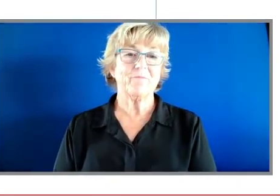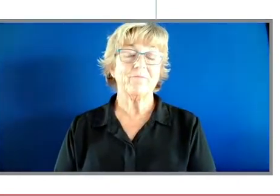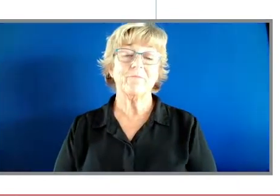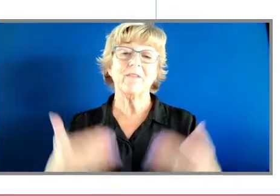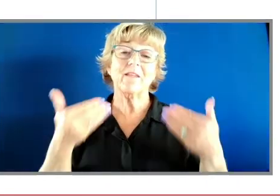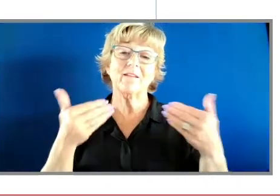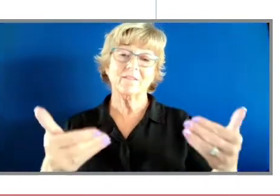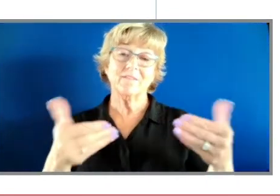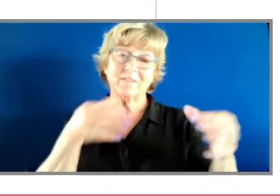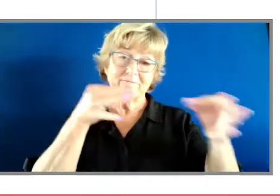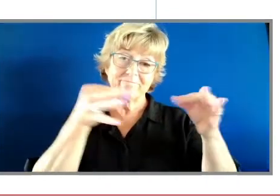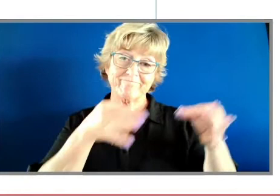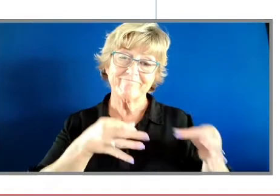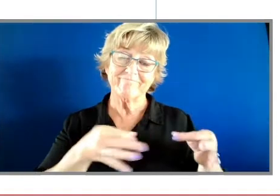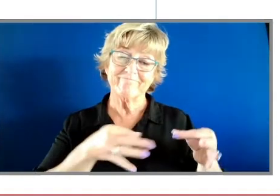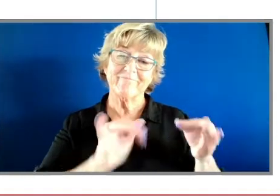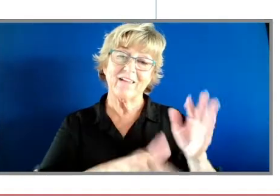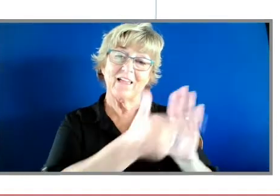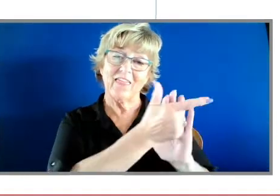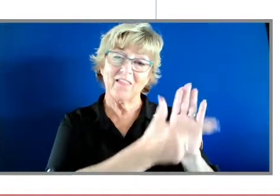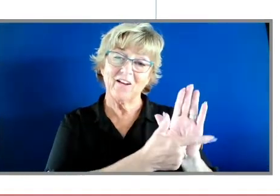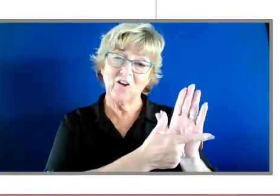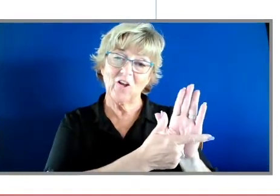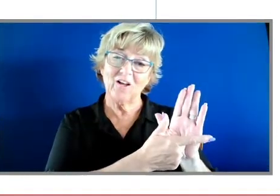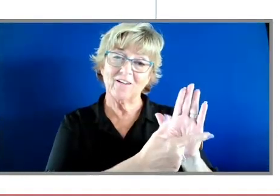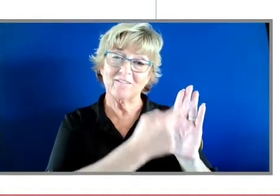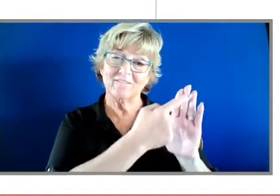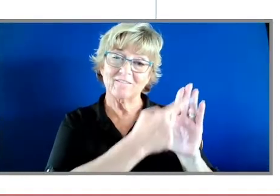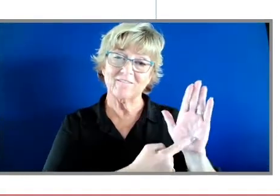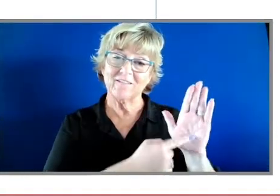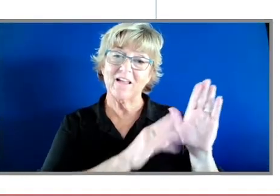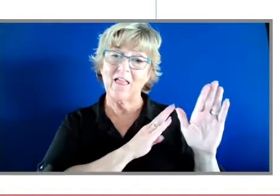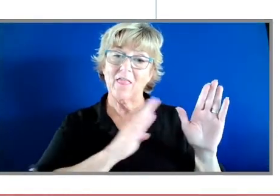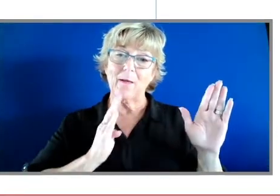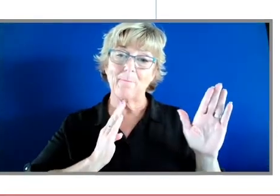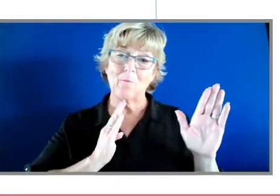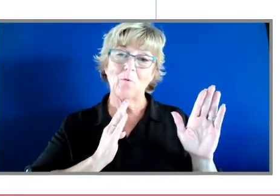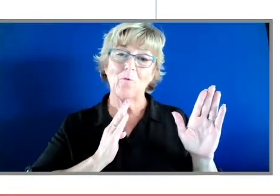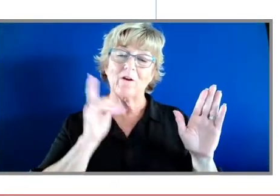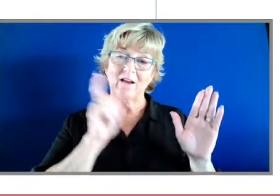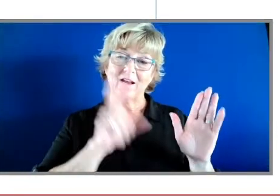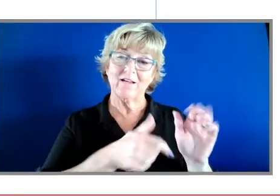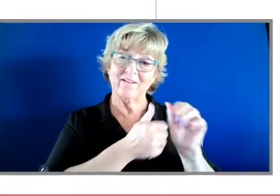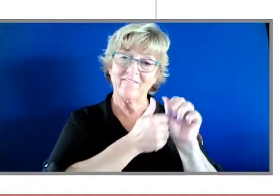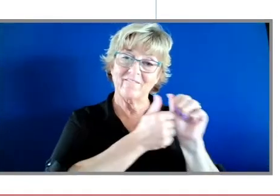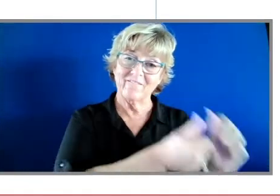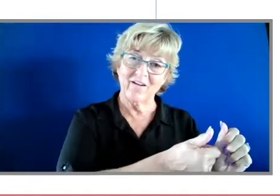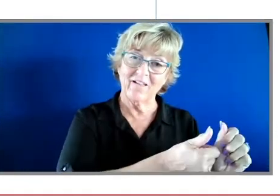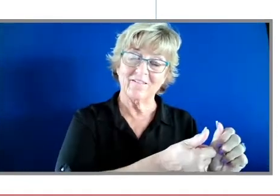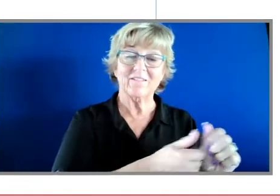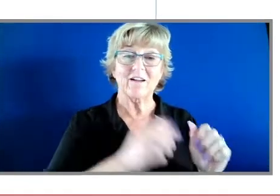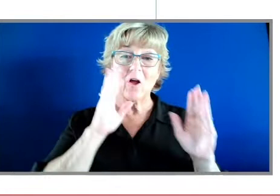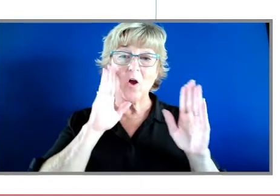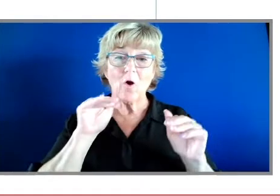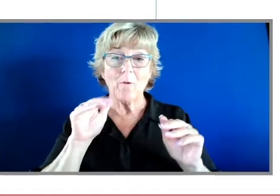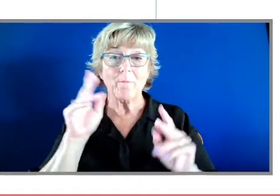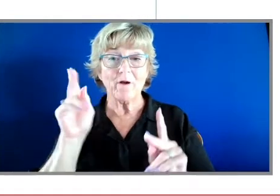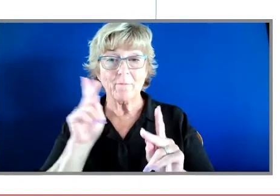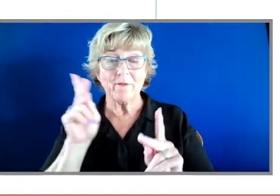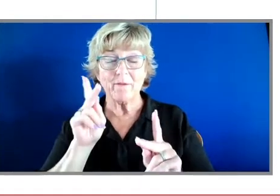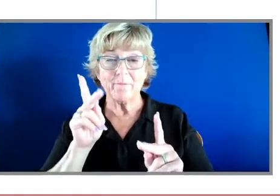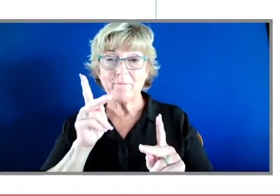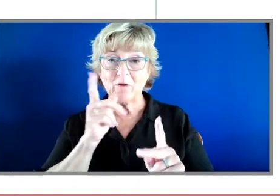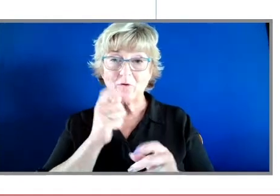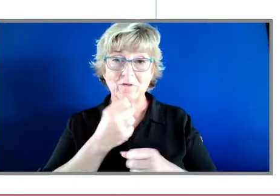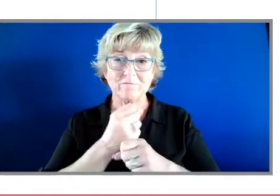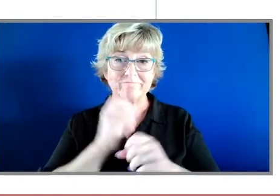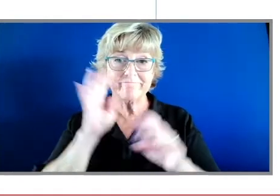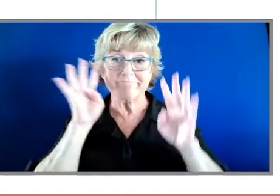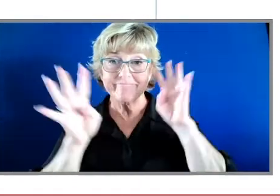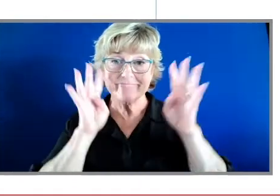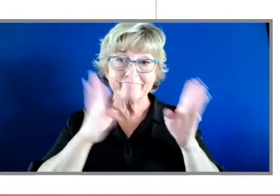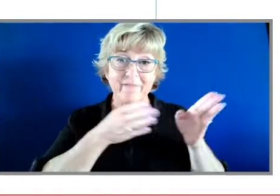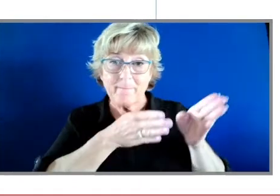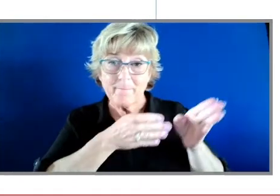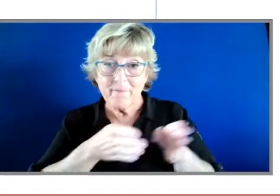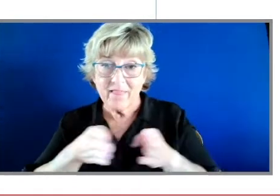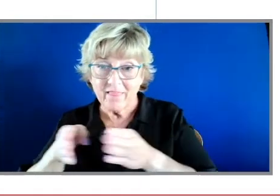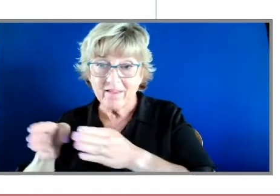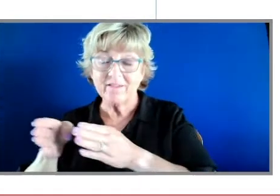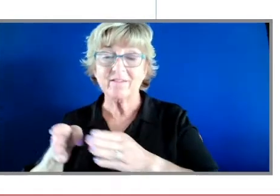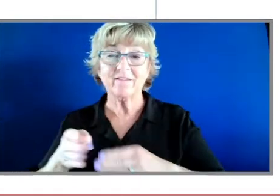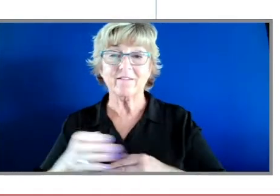Studio: i'd like to explain to you what some of the laws are that the the Board of Supervisors has to follow,